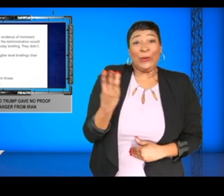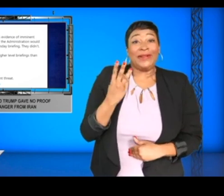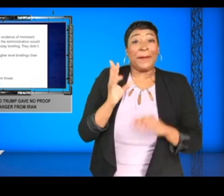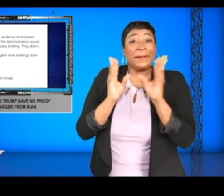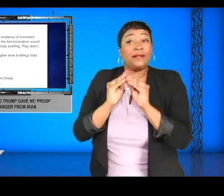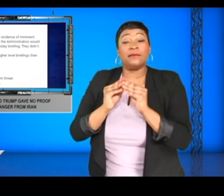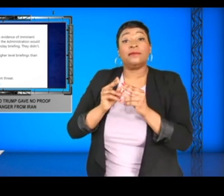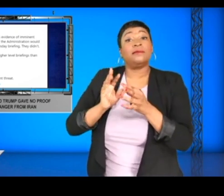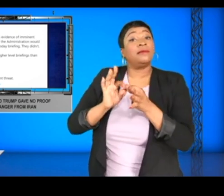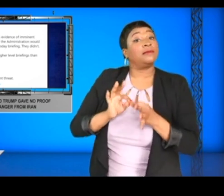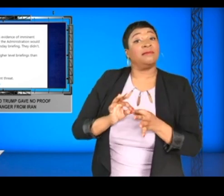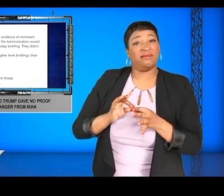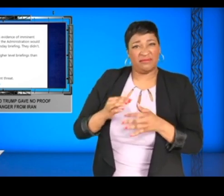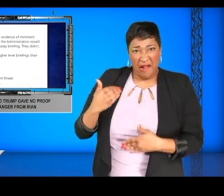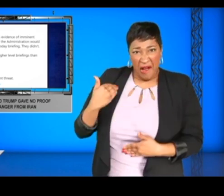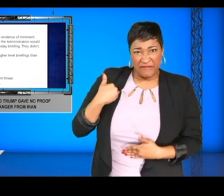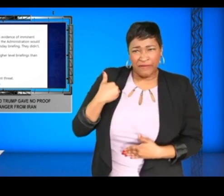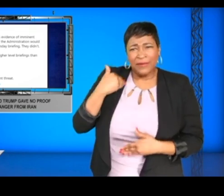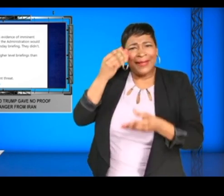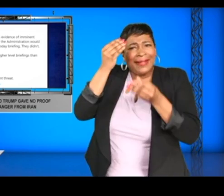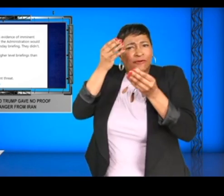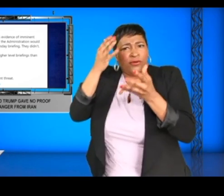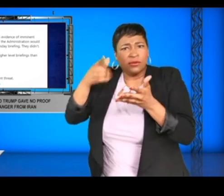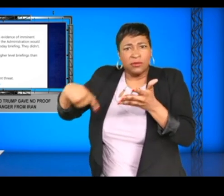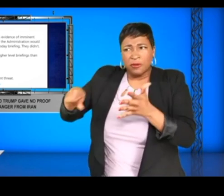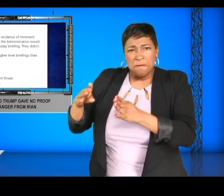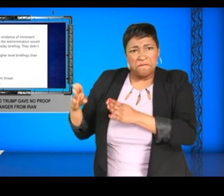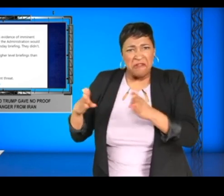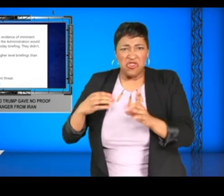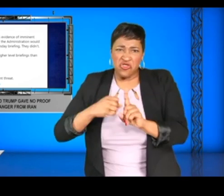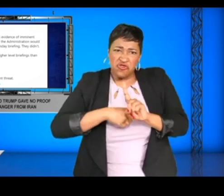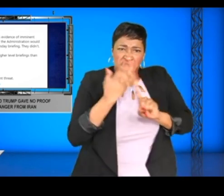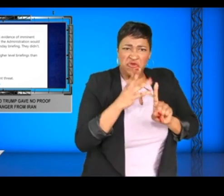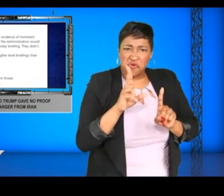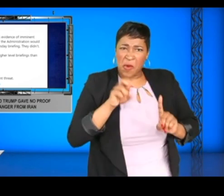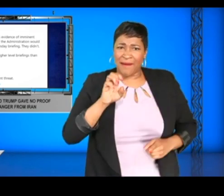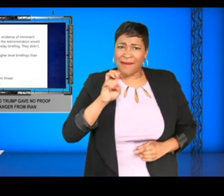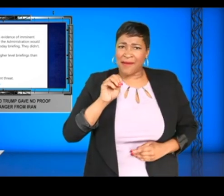Democratic Senator Chris Murphy tweeted that there was no mention of planned embassy attacks